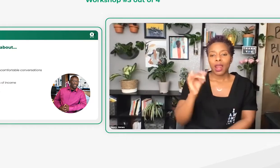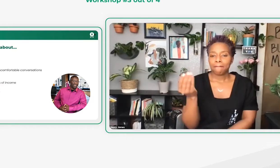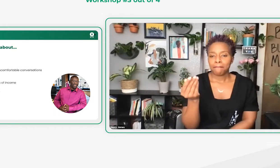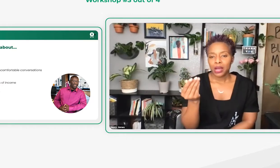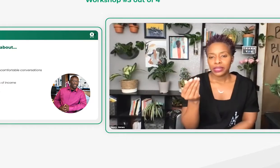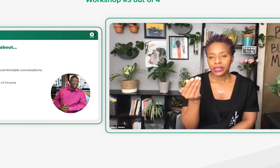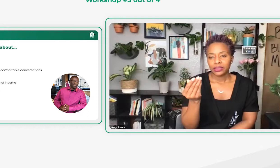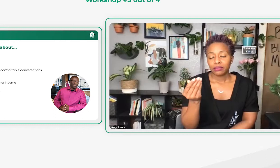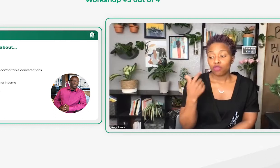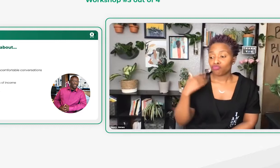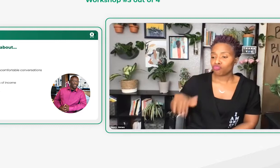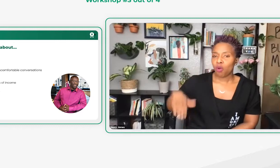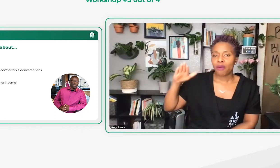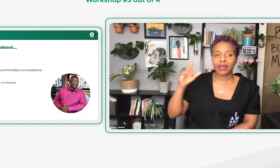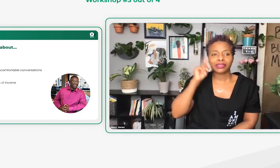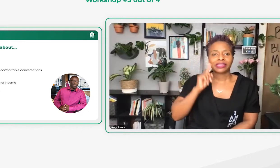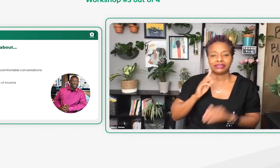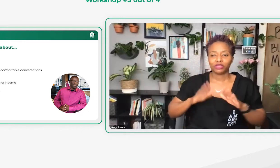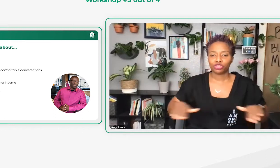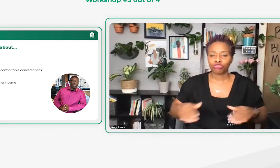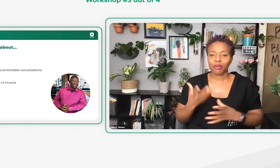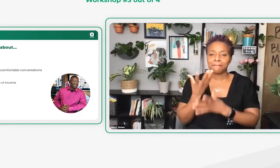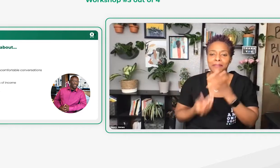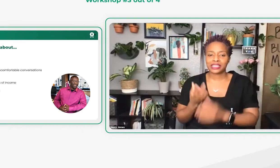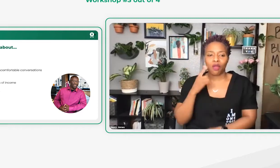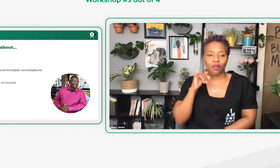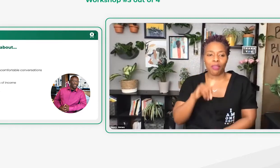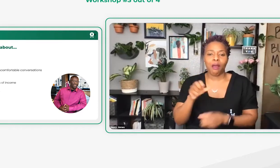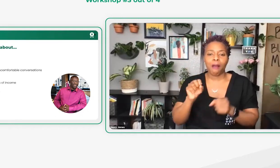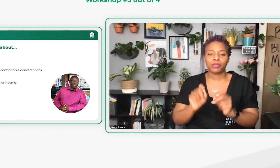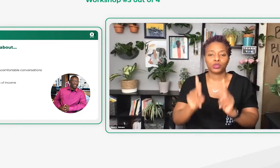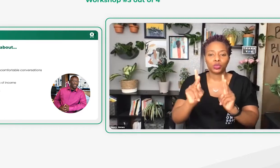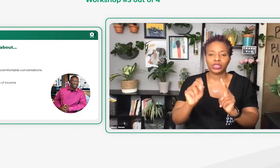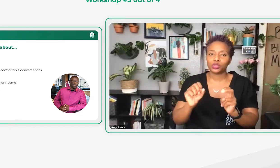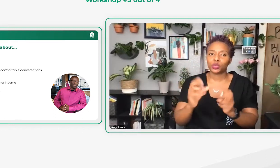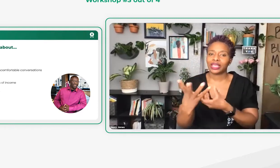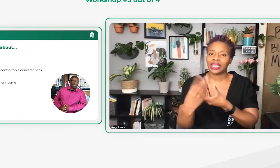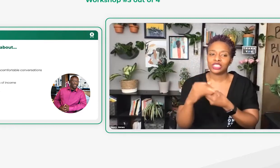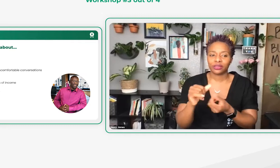will talking about something important like financial needs like money, miss out on